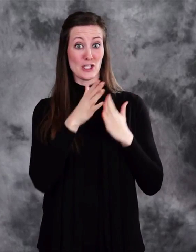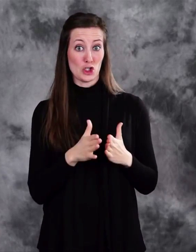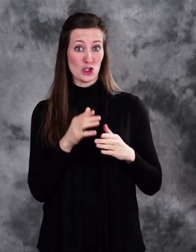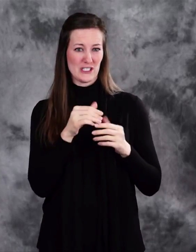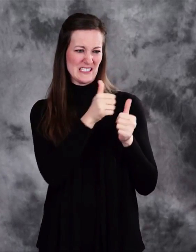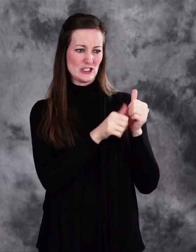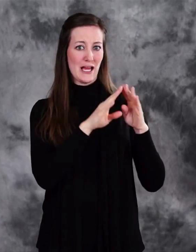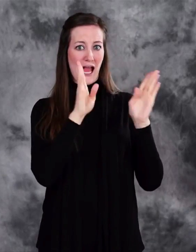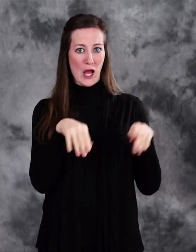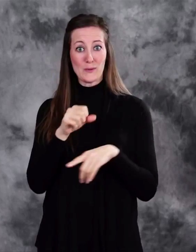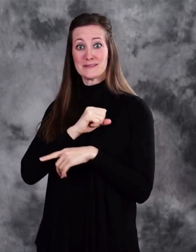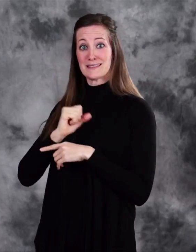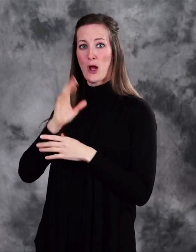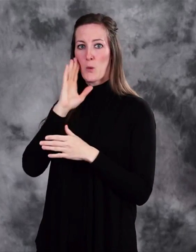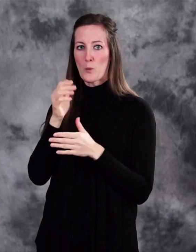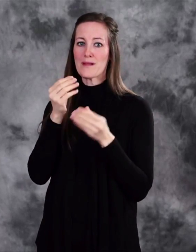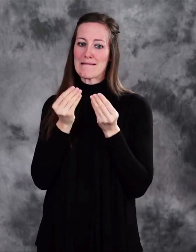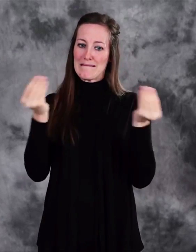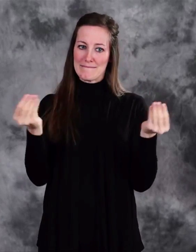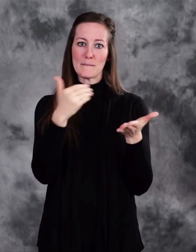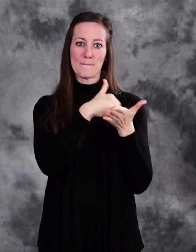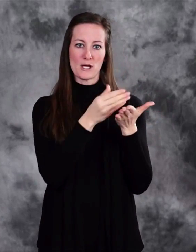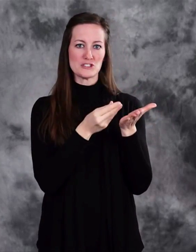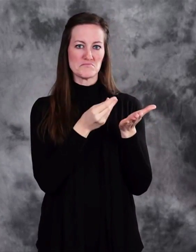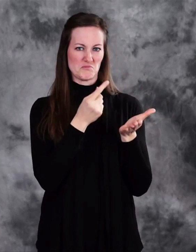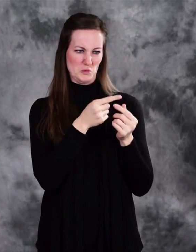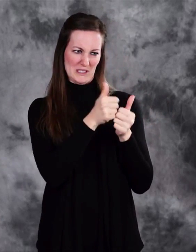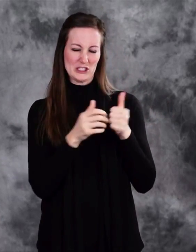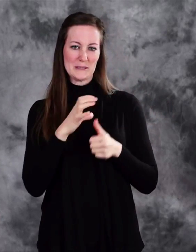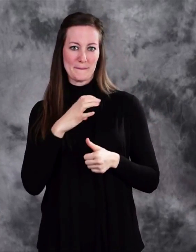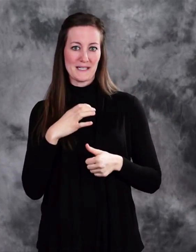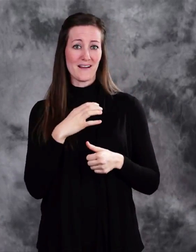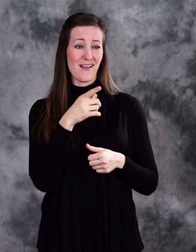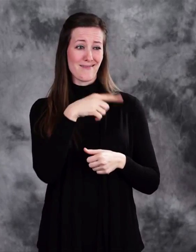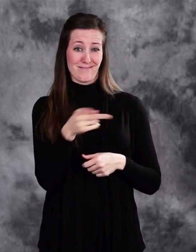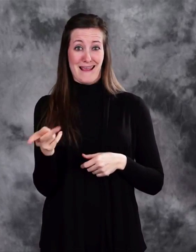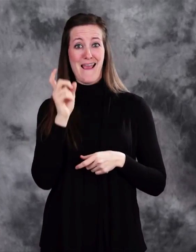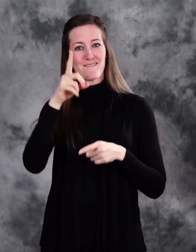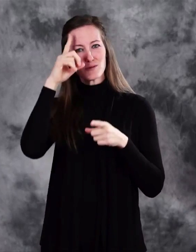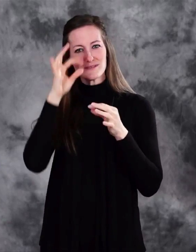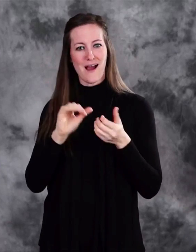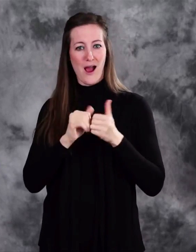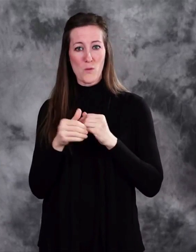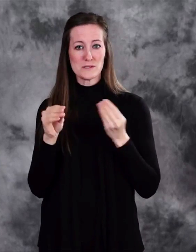and the leaders in the House and the Senate will give each committee the amount that they have to spend.